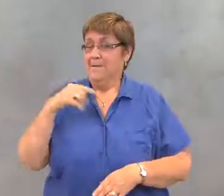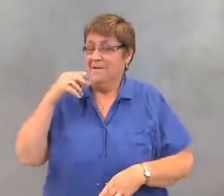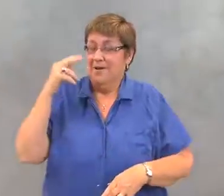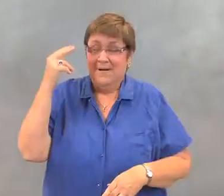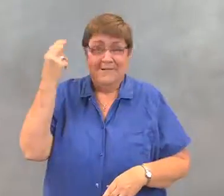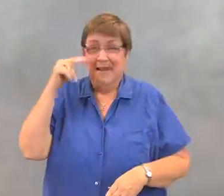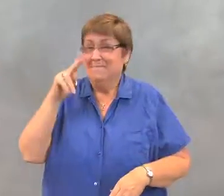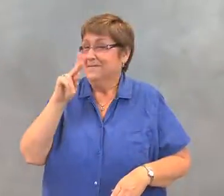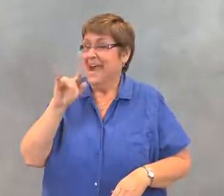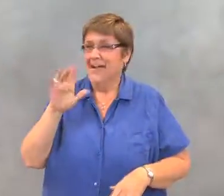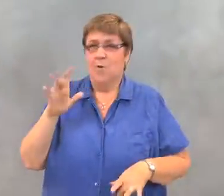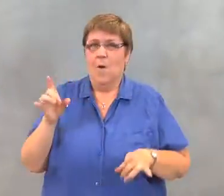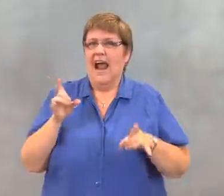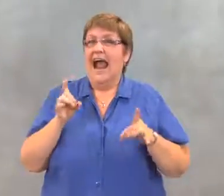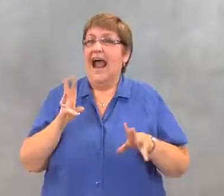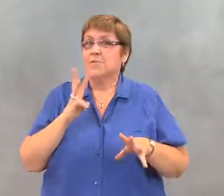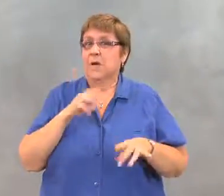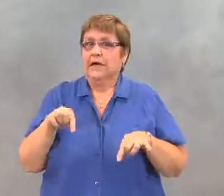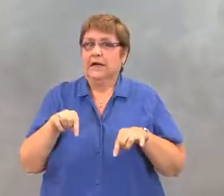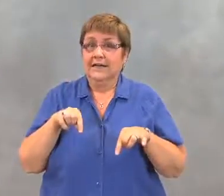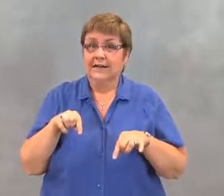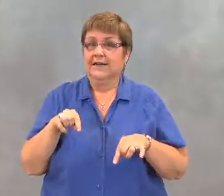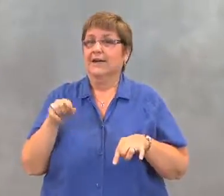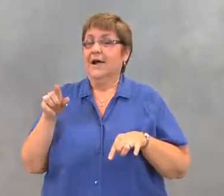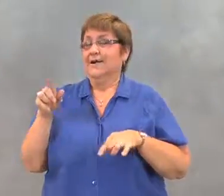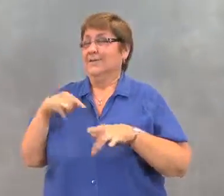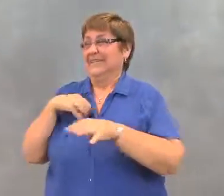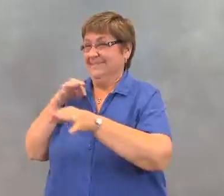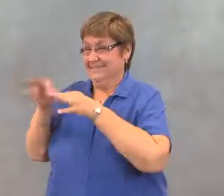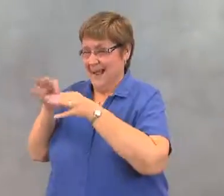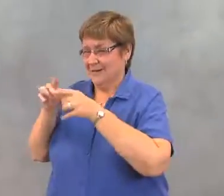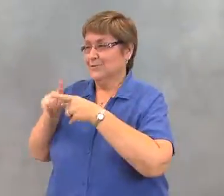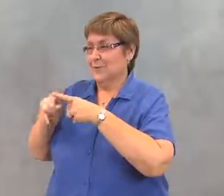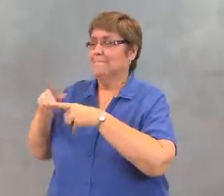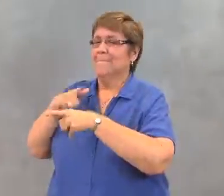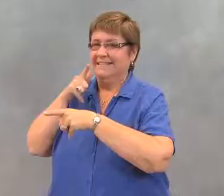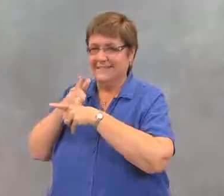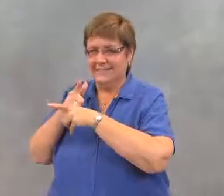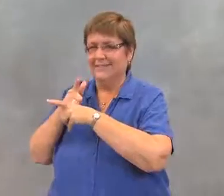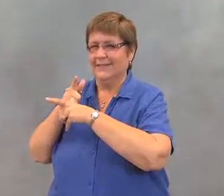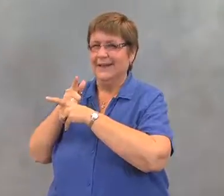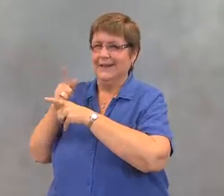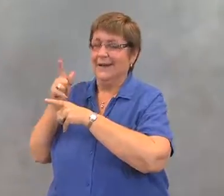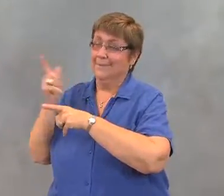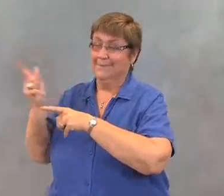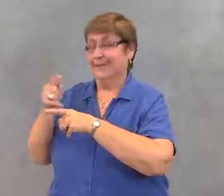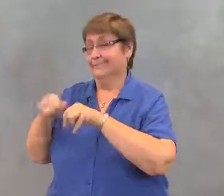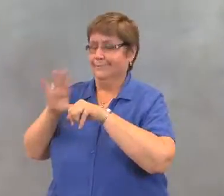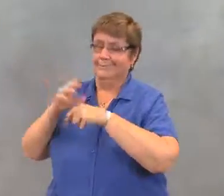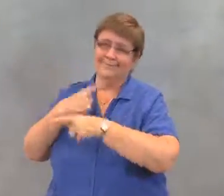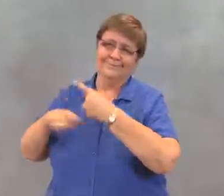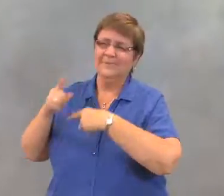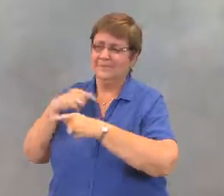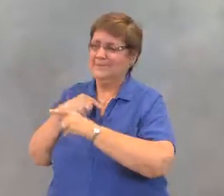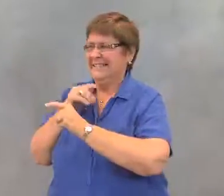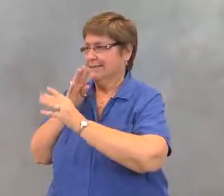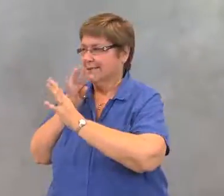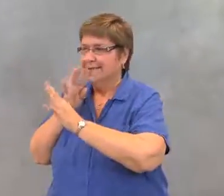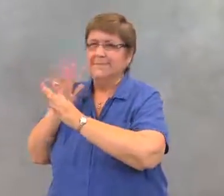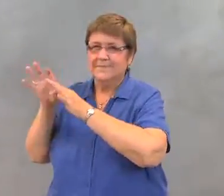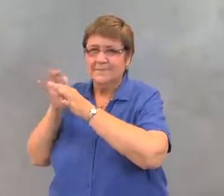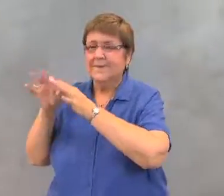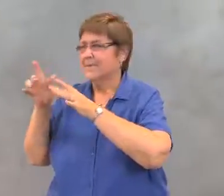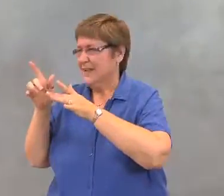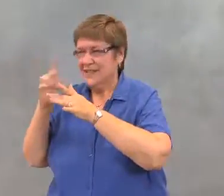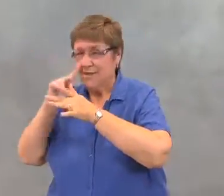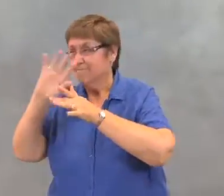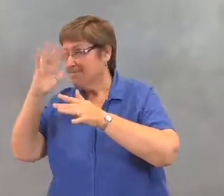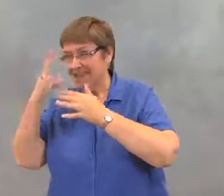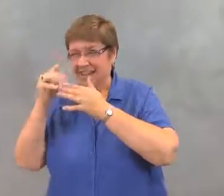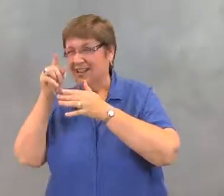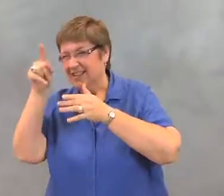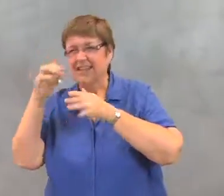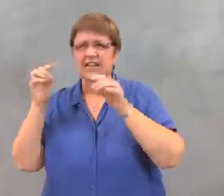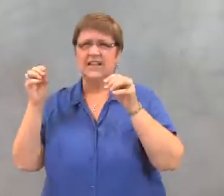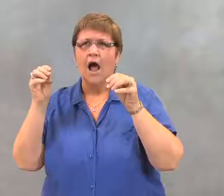My nephew hated the cold water.